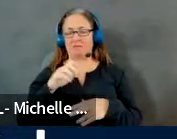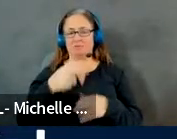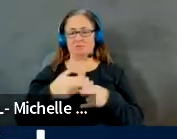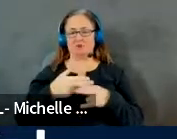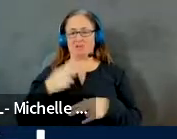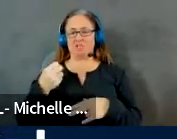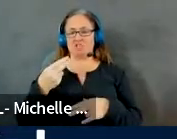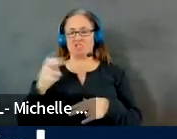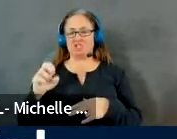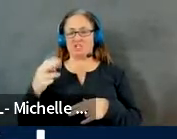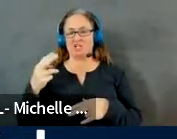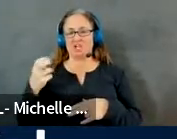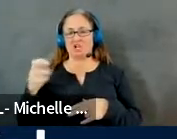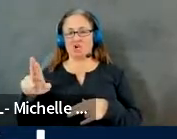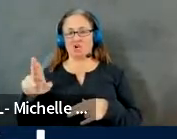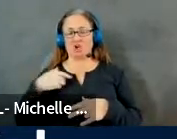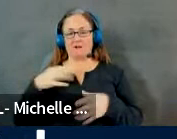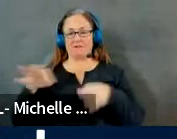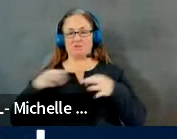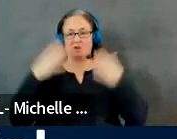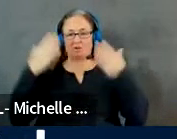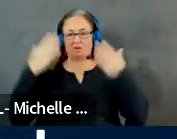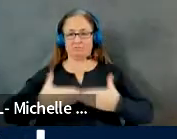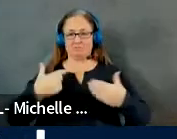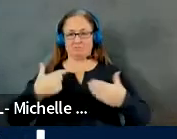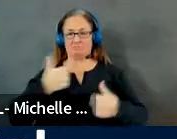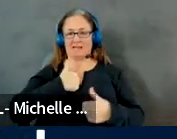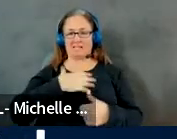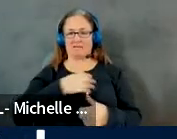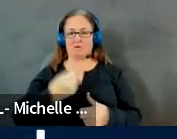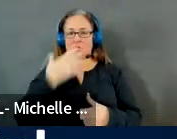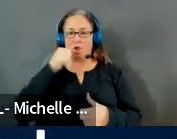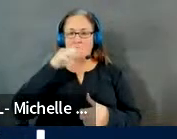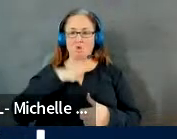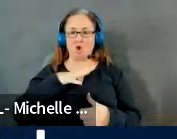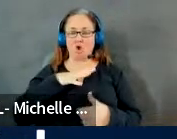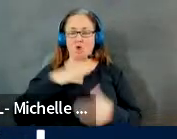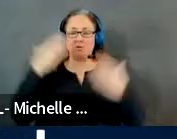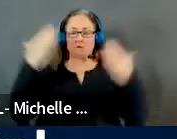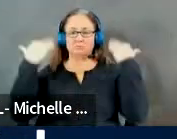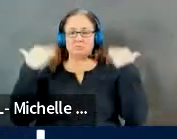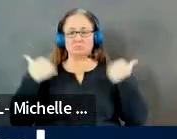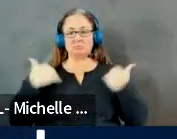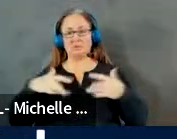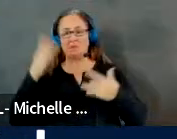as a visual description, I am a white woman with long, light brownish hair. I am wearing